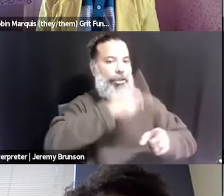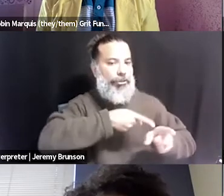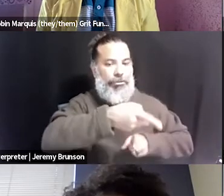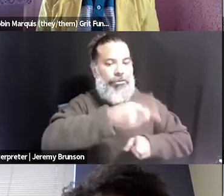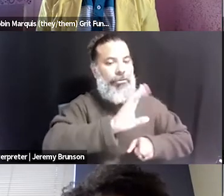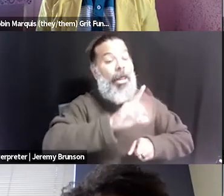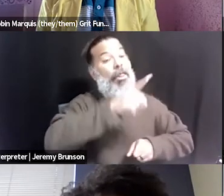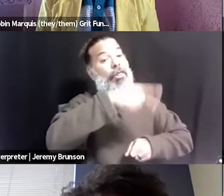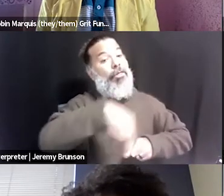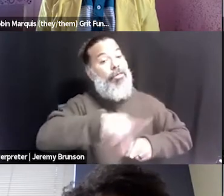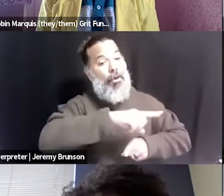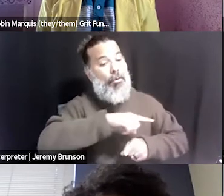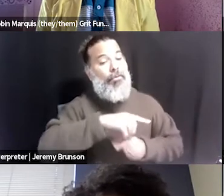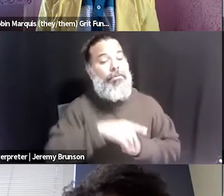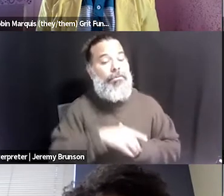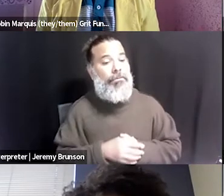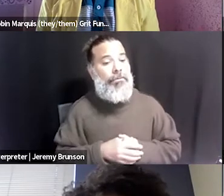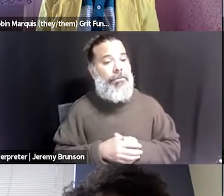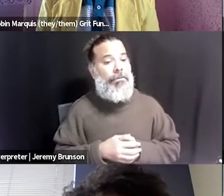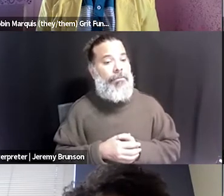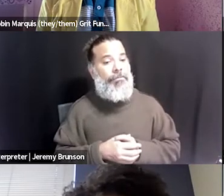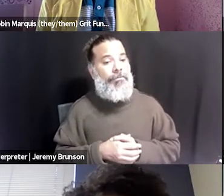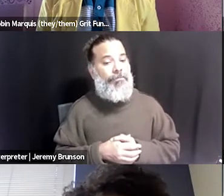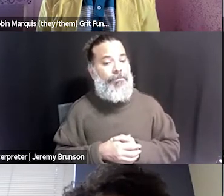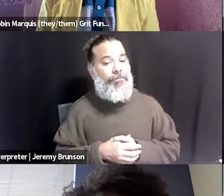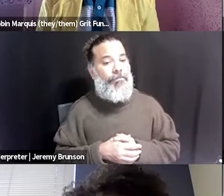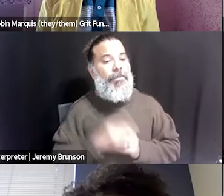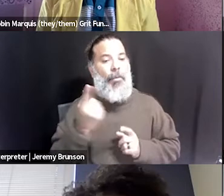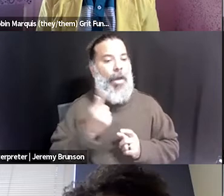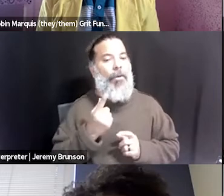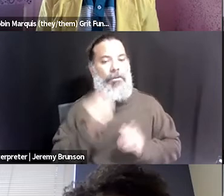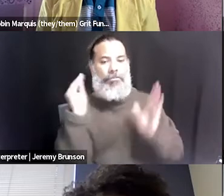Those ones we always put money in there.